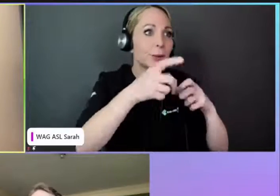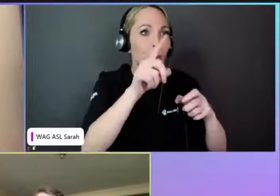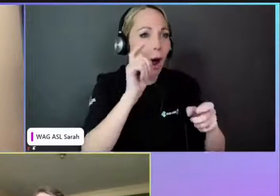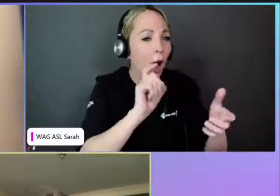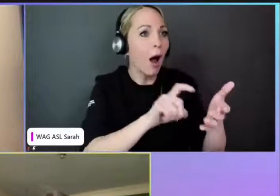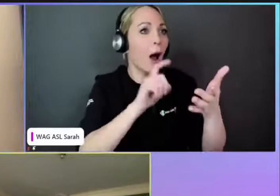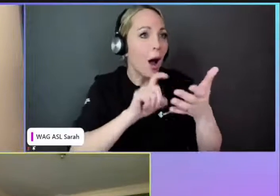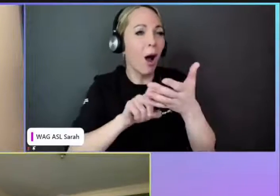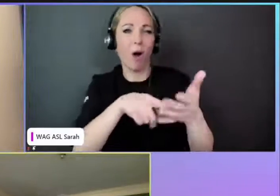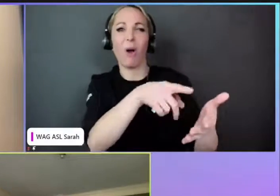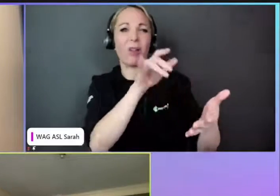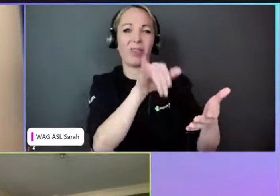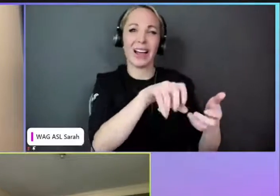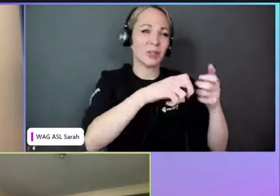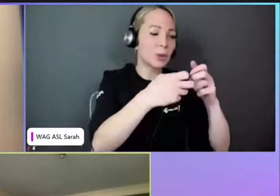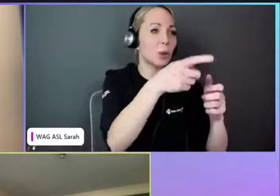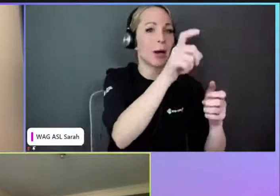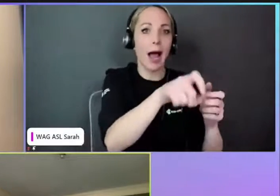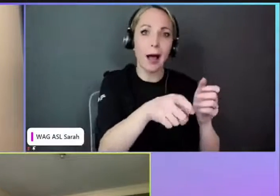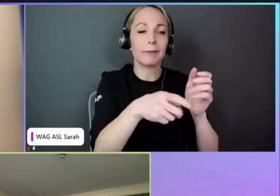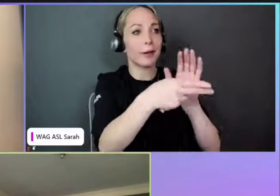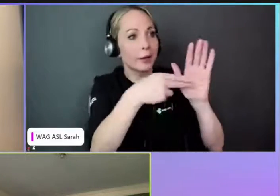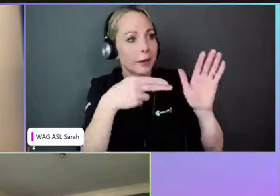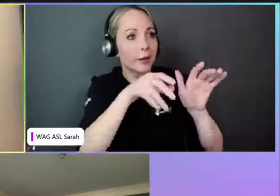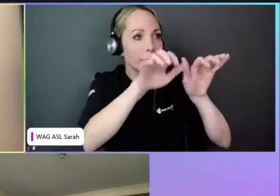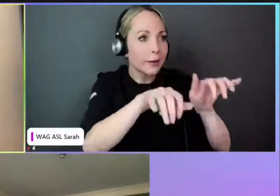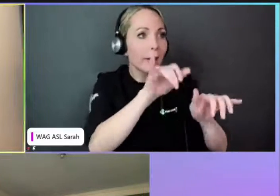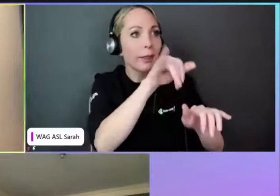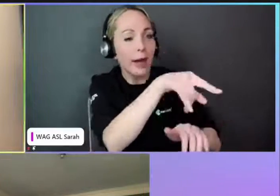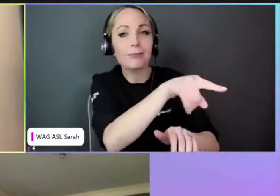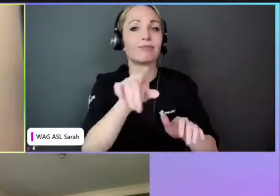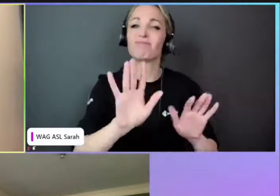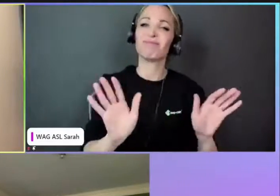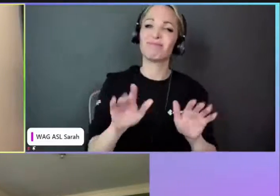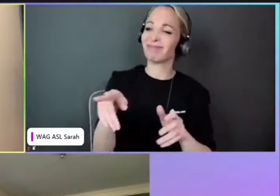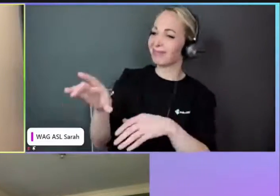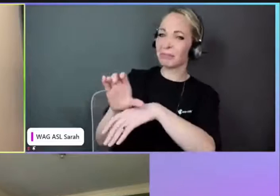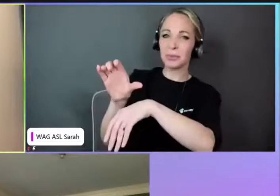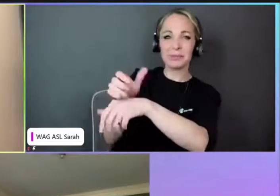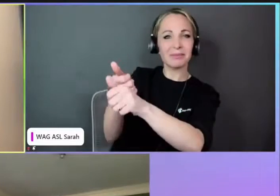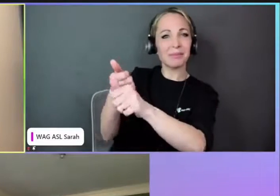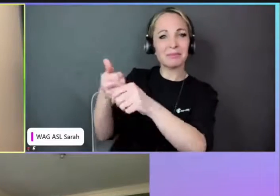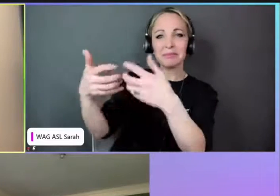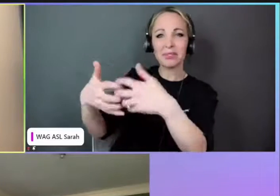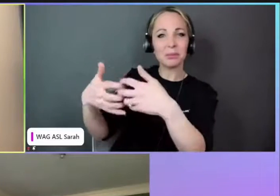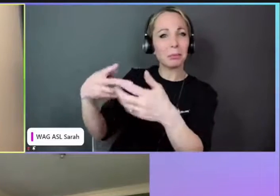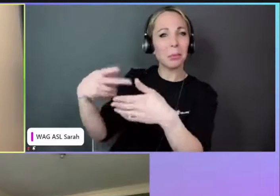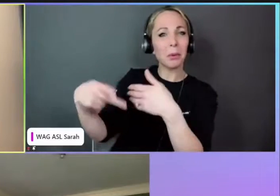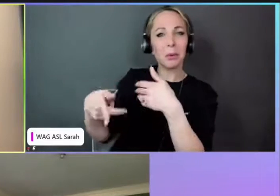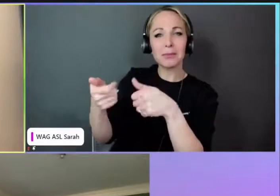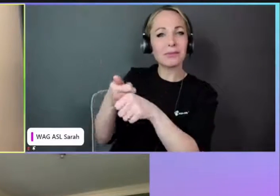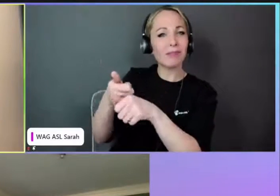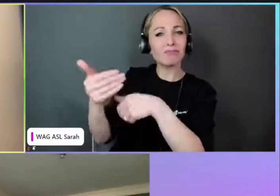And from there, yeah, it's happy trails. One thing I do, I'm sure this has been answered